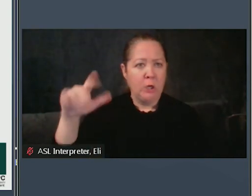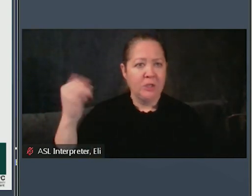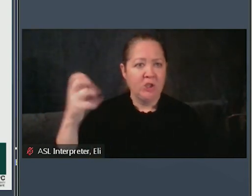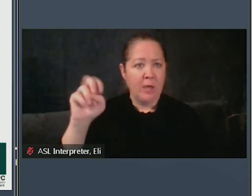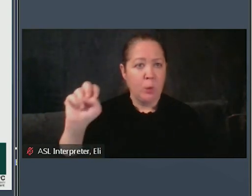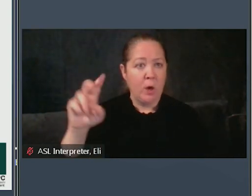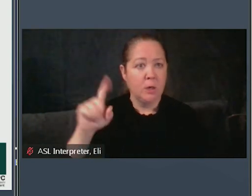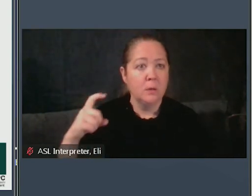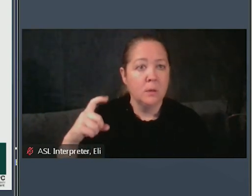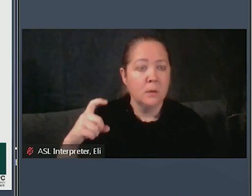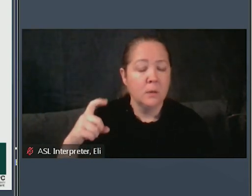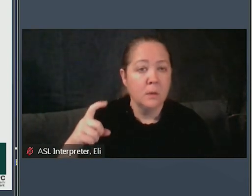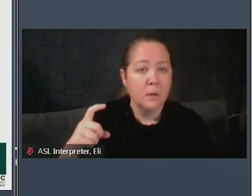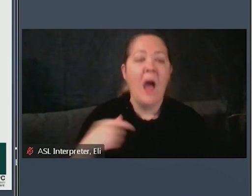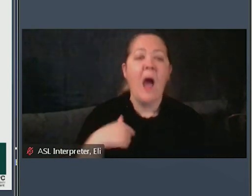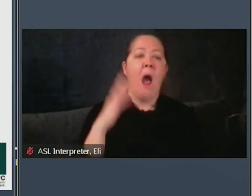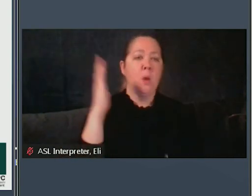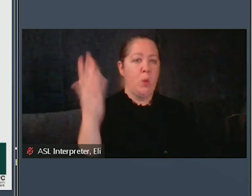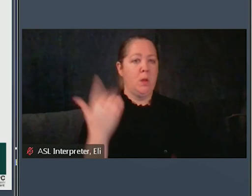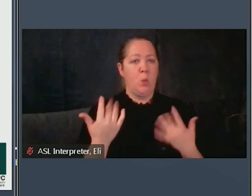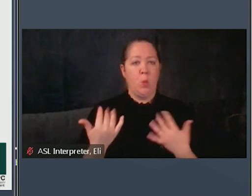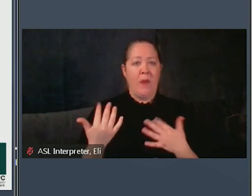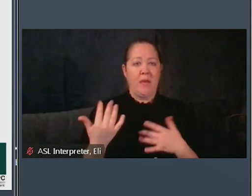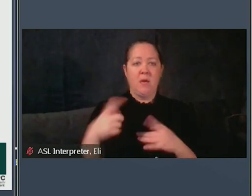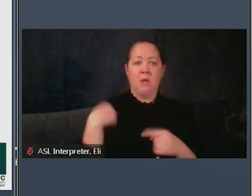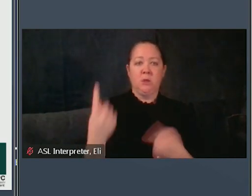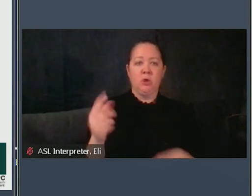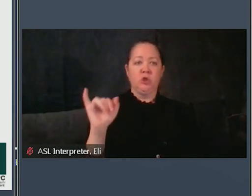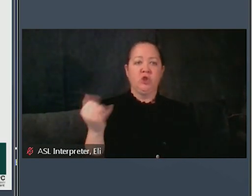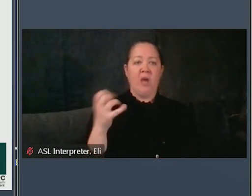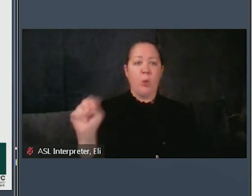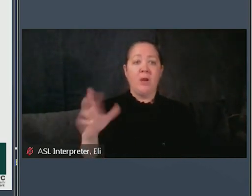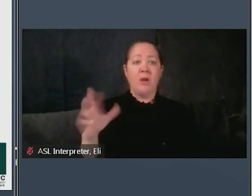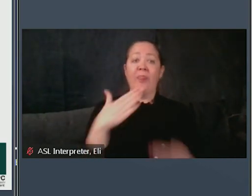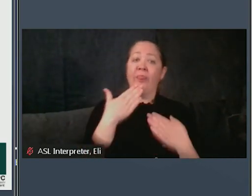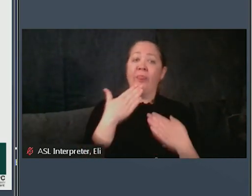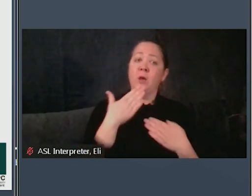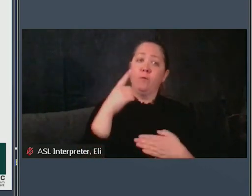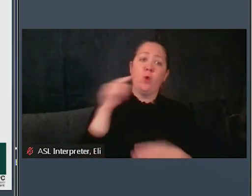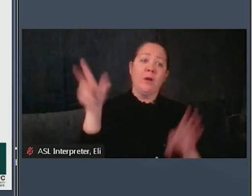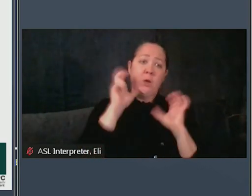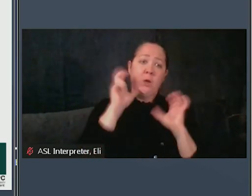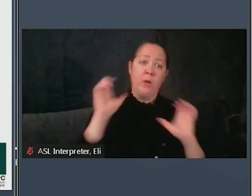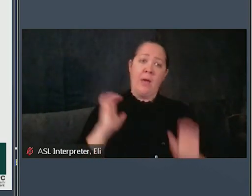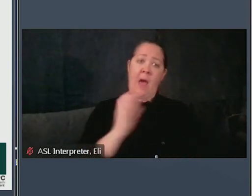Oh, wait until January and thank you for hearing our position. Okay. Thank you.